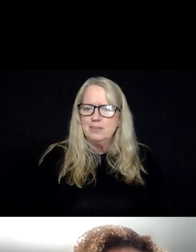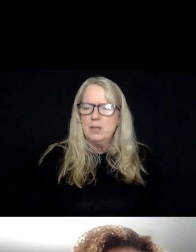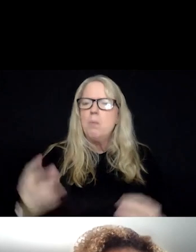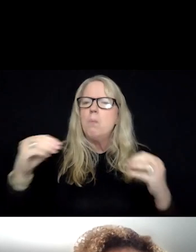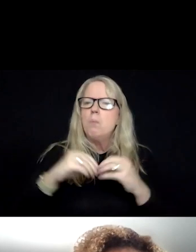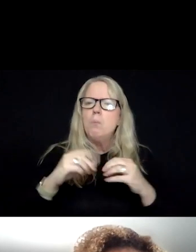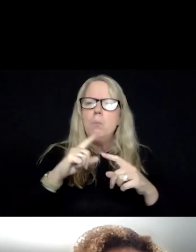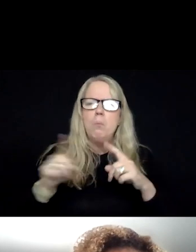OF THEIR ABILITIES.